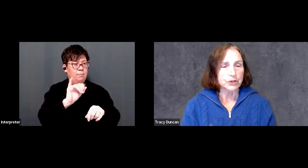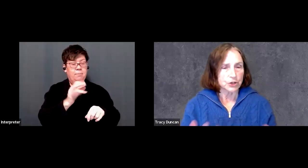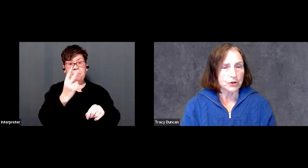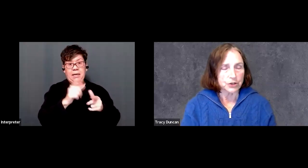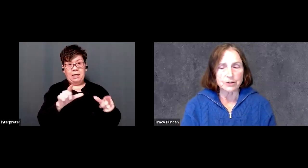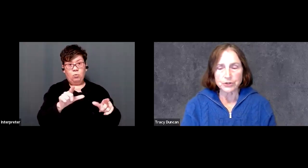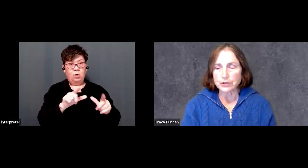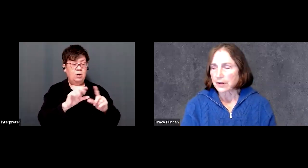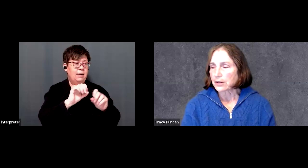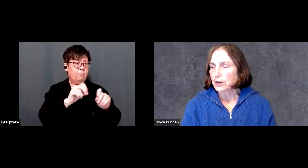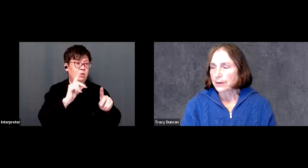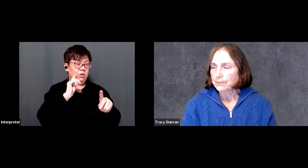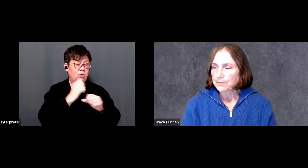to ensure child-- children's learning.